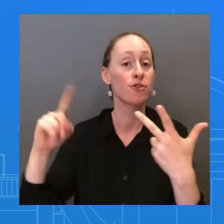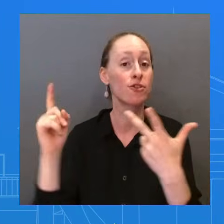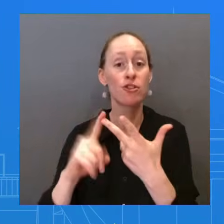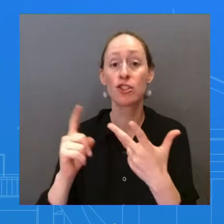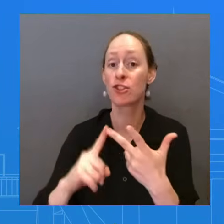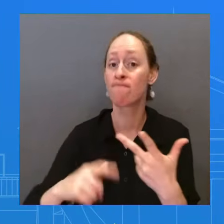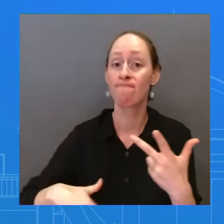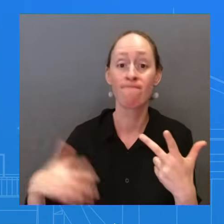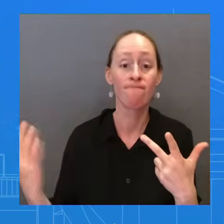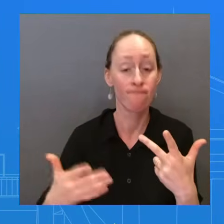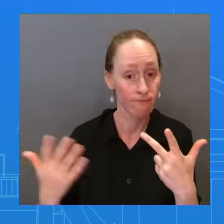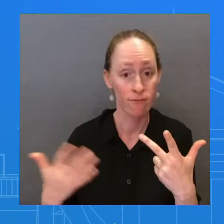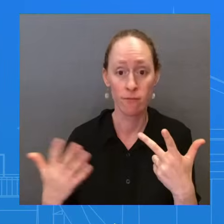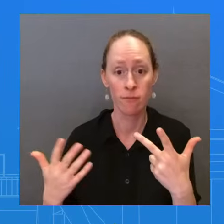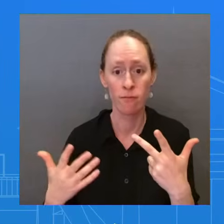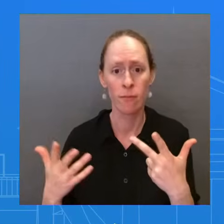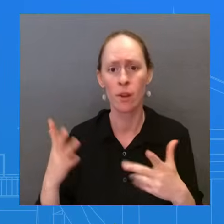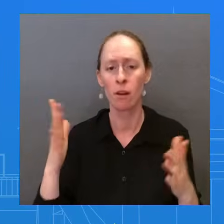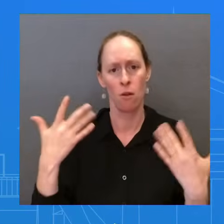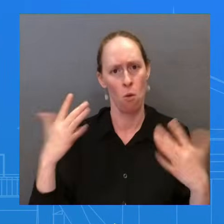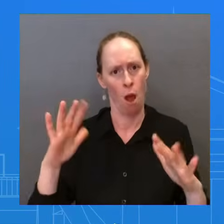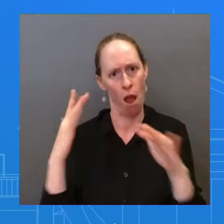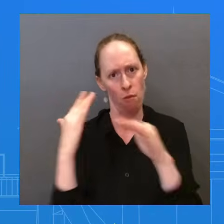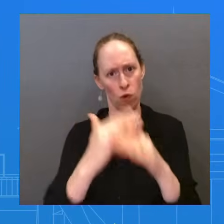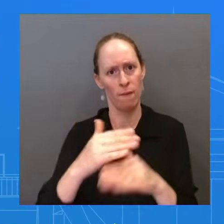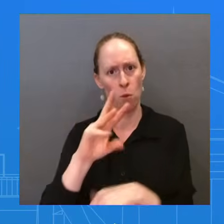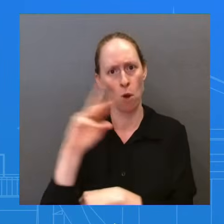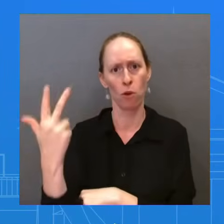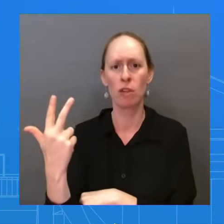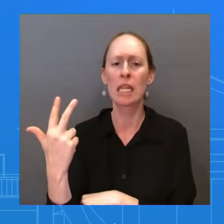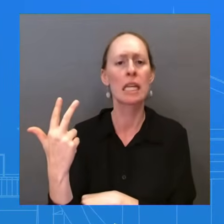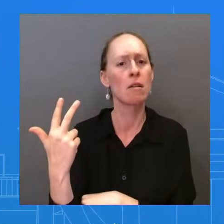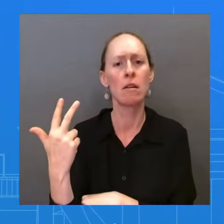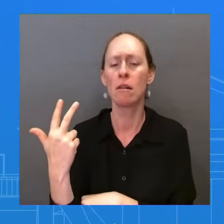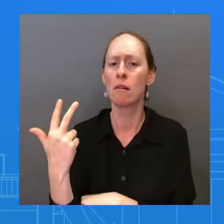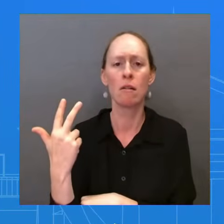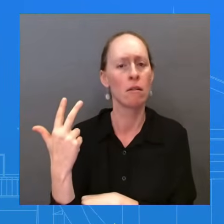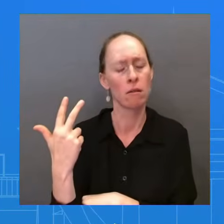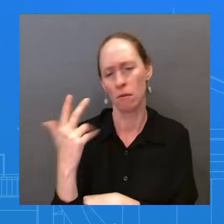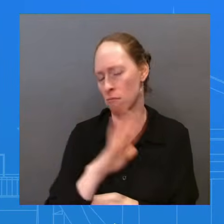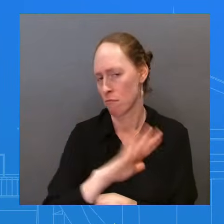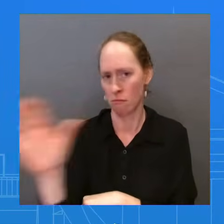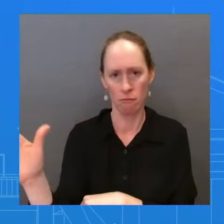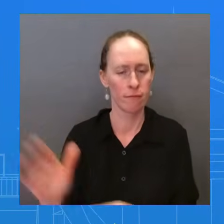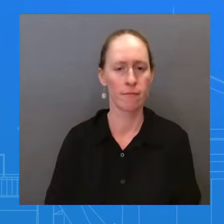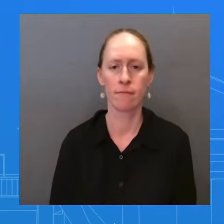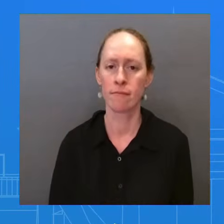that a war that has already escalated way beyond the level of violence justified --